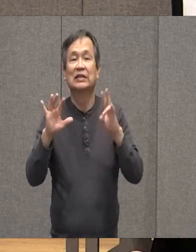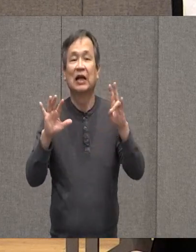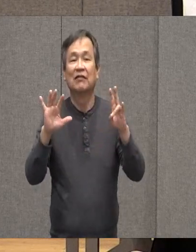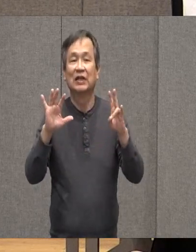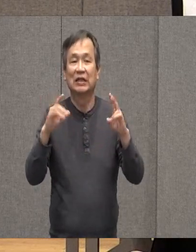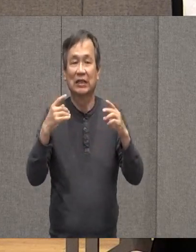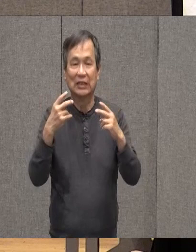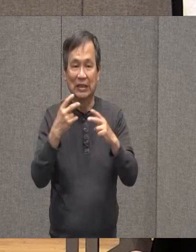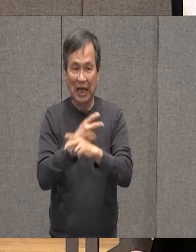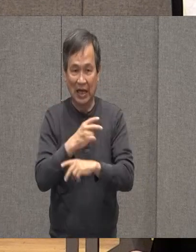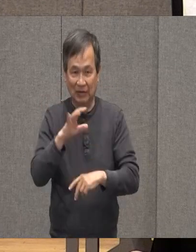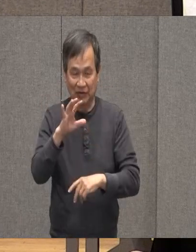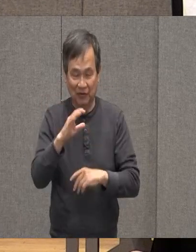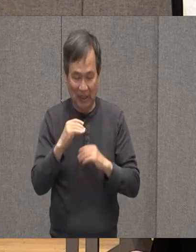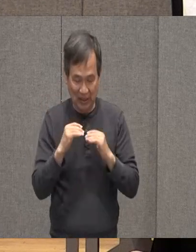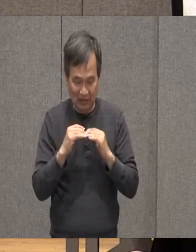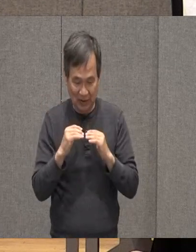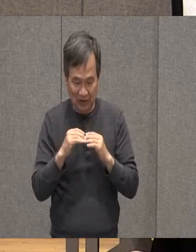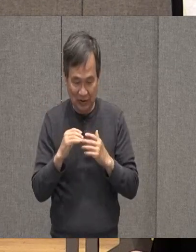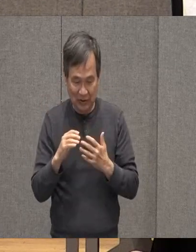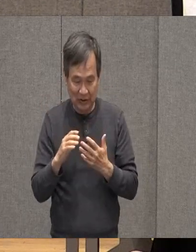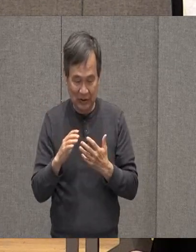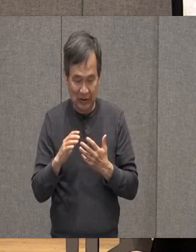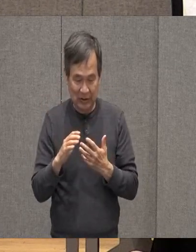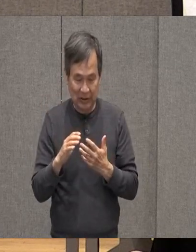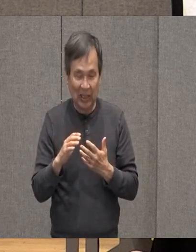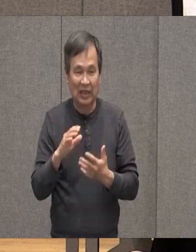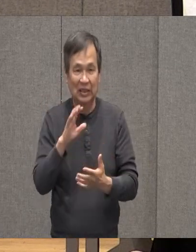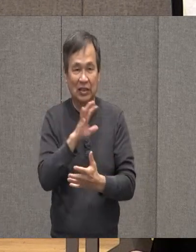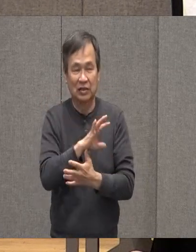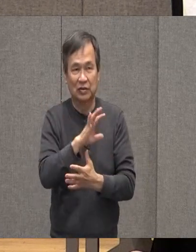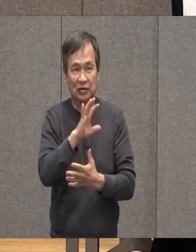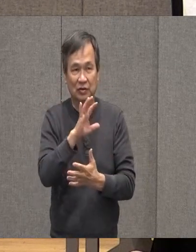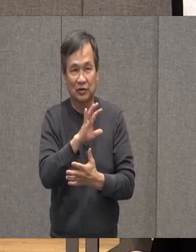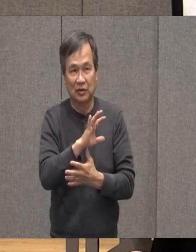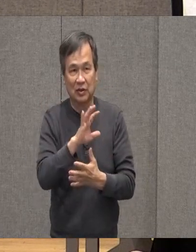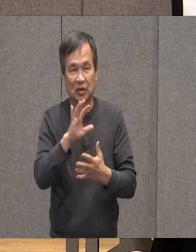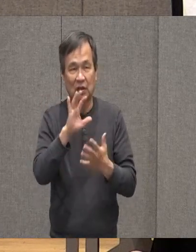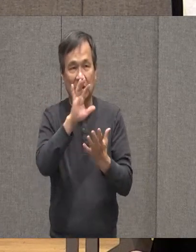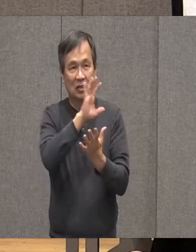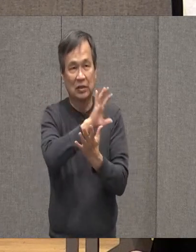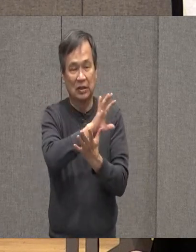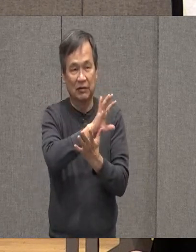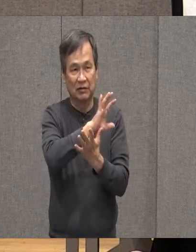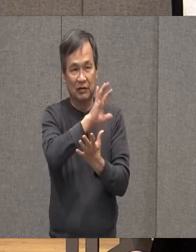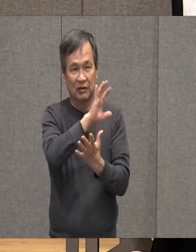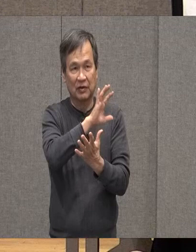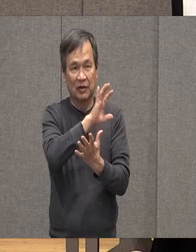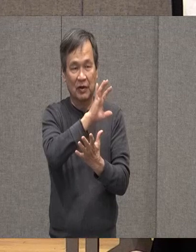so I'm gonna count that skip count by five so let's do that seven times.